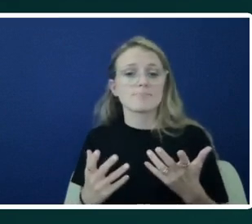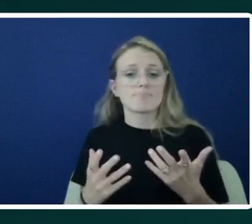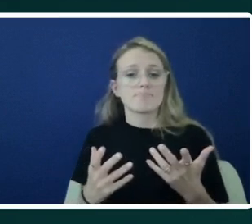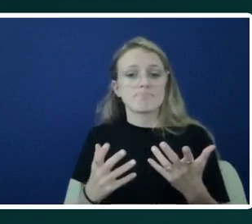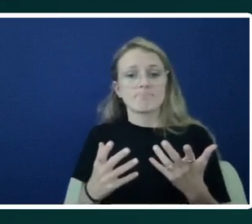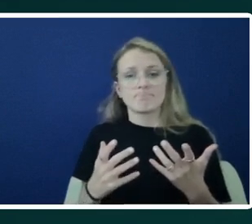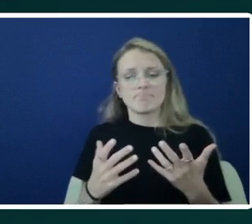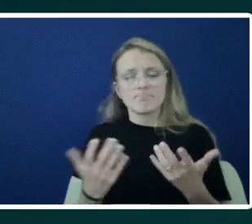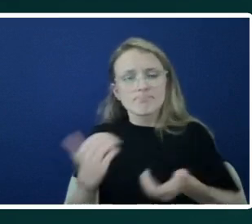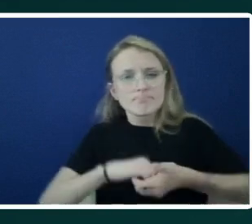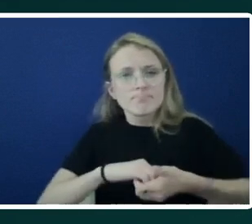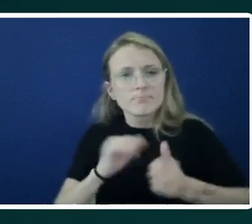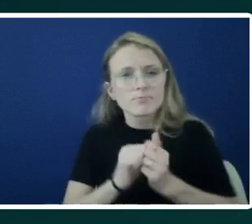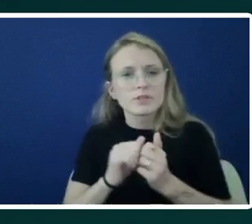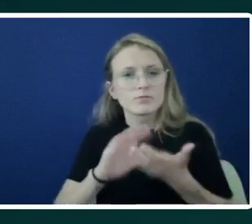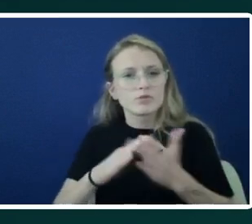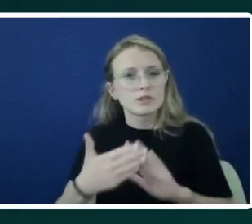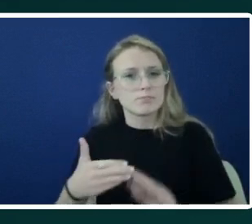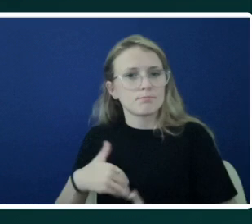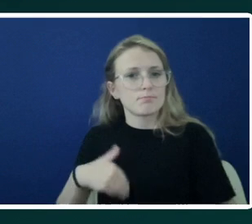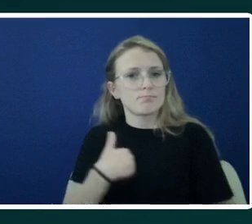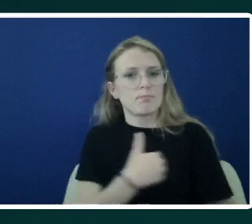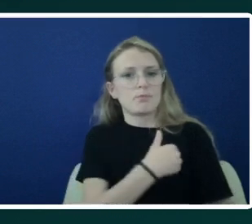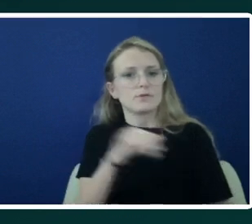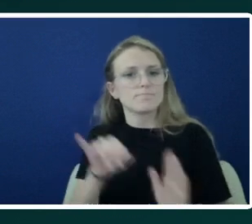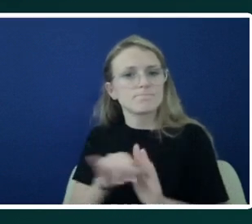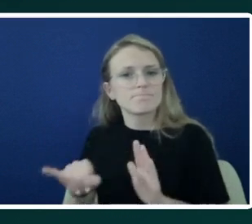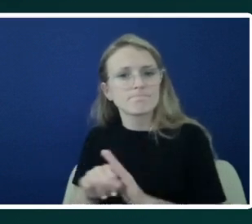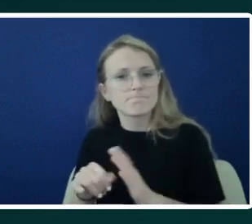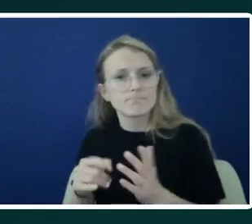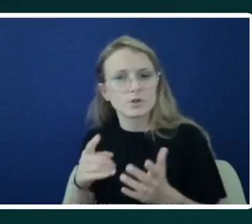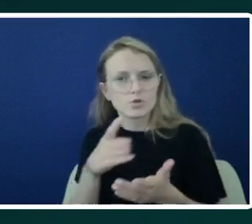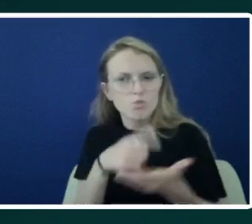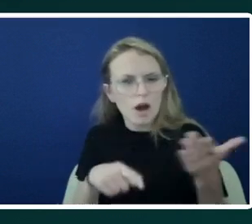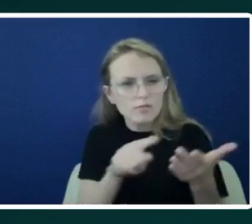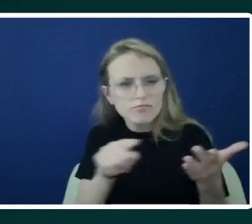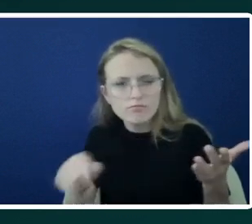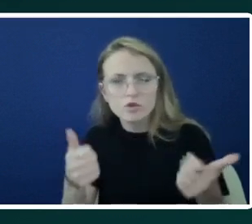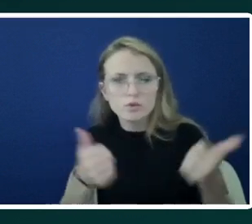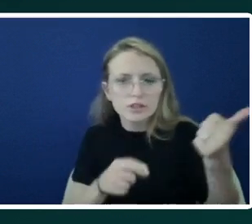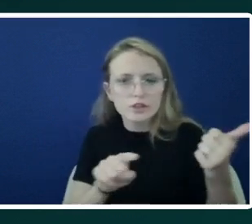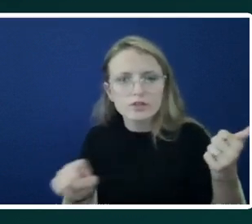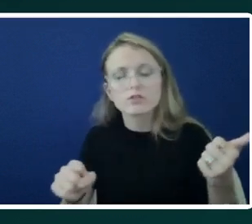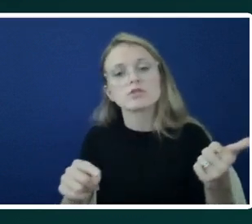to identify what those may be and ensure that we can preserve them and exhibit them or display